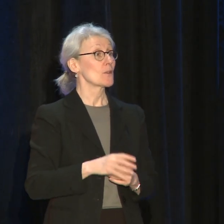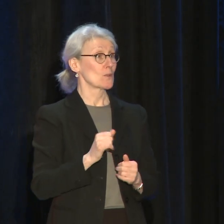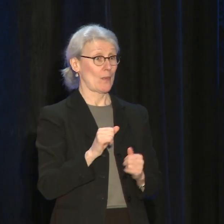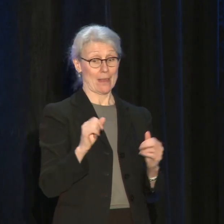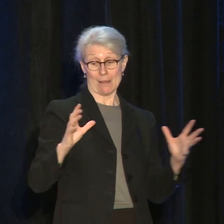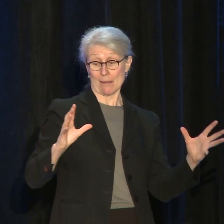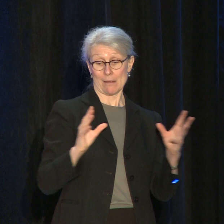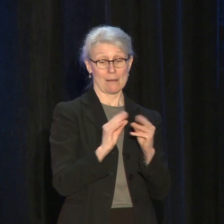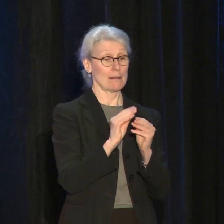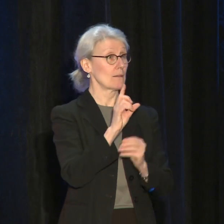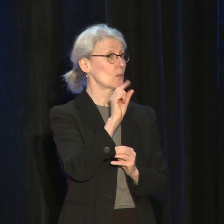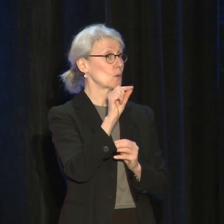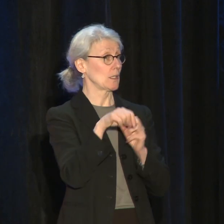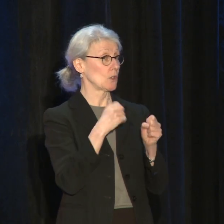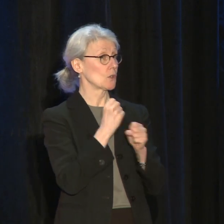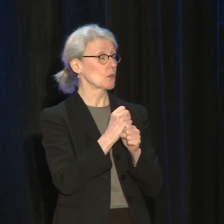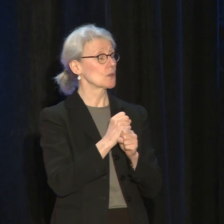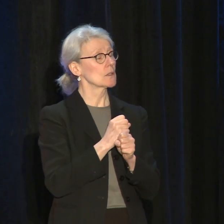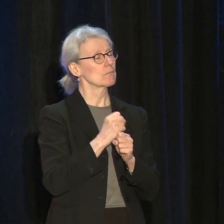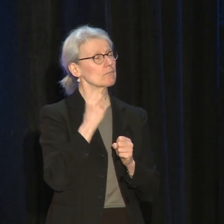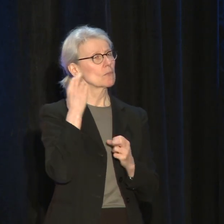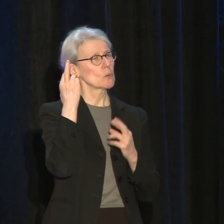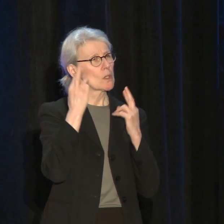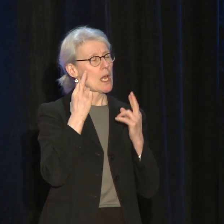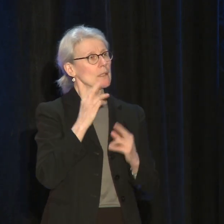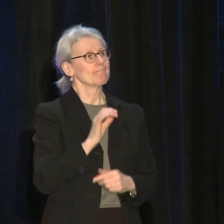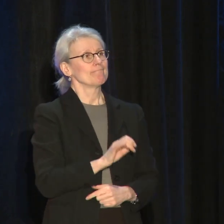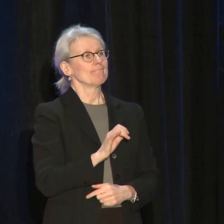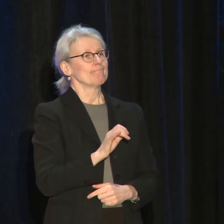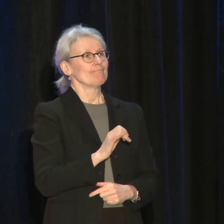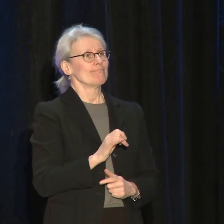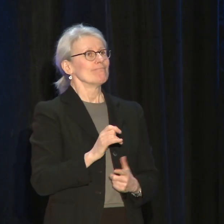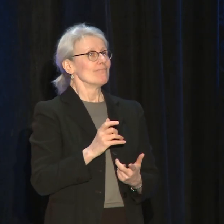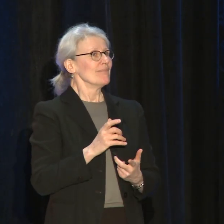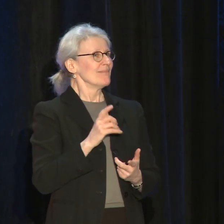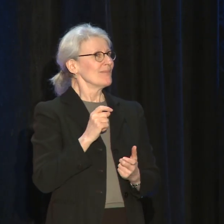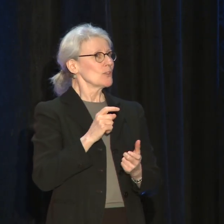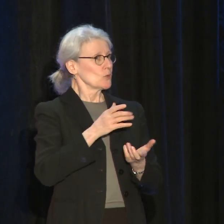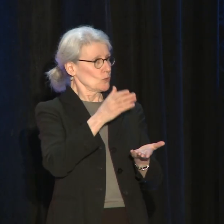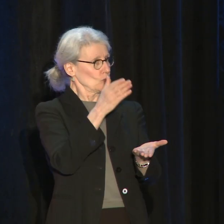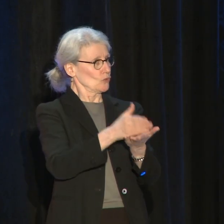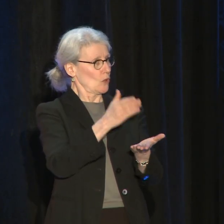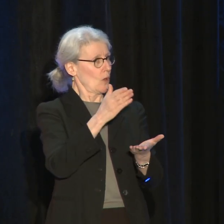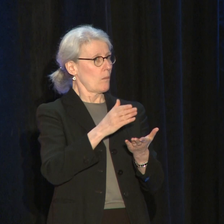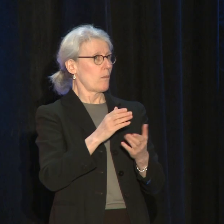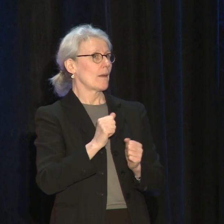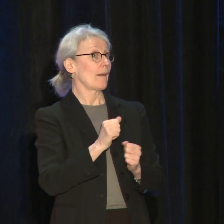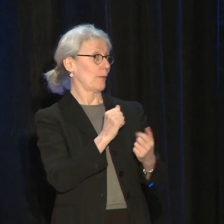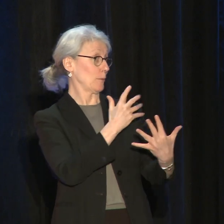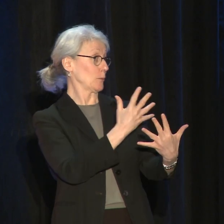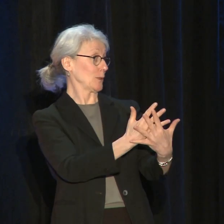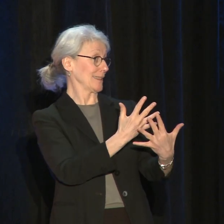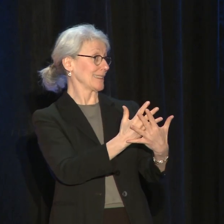years I began to learn more about the abolition movement to end the prison industrial complex in